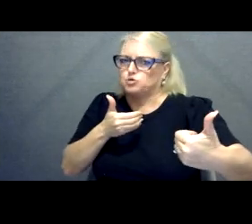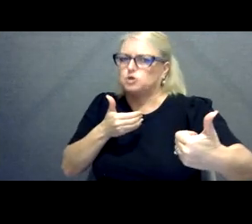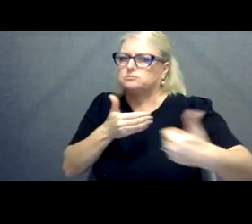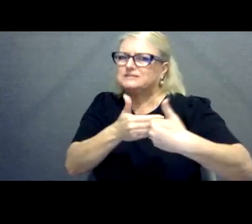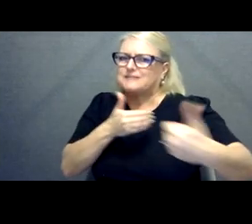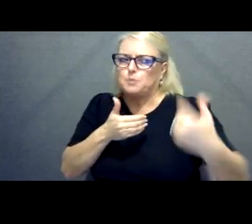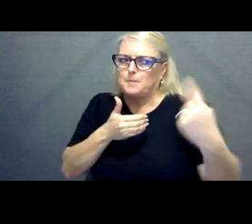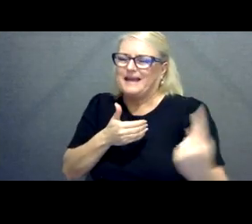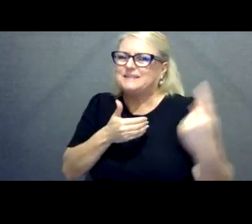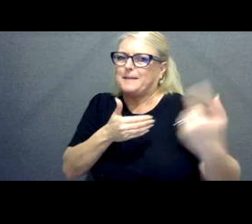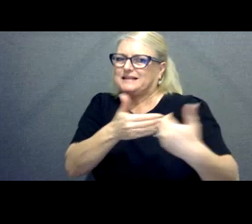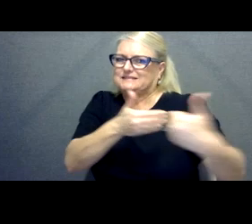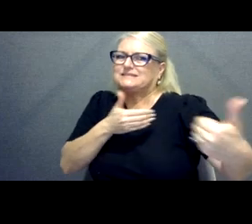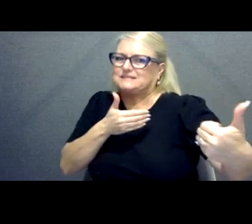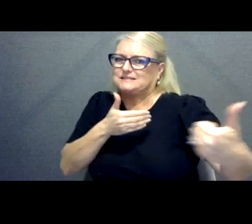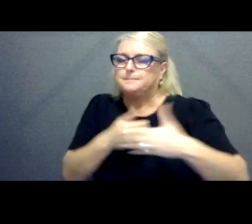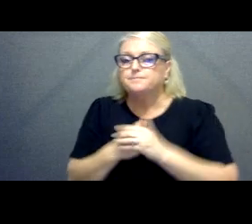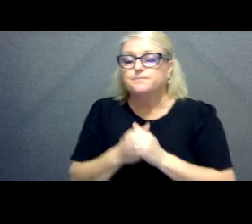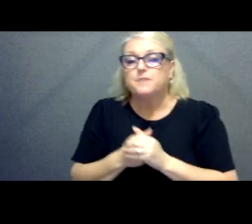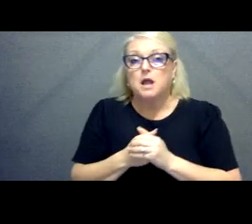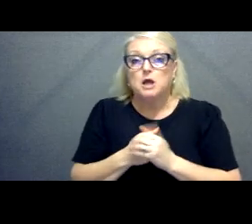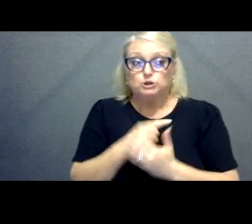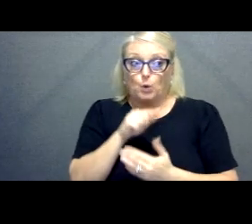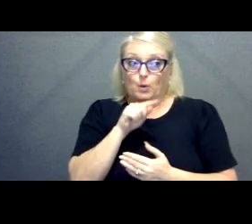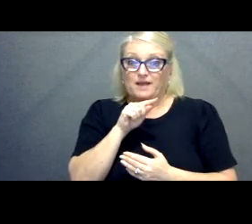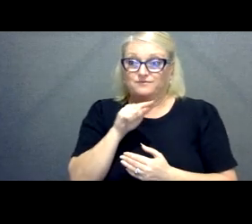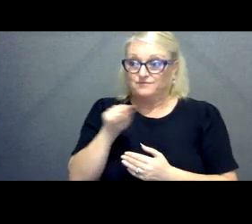to if they've been through the internal review process and they want to go to external review